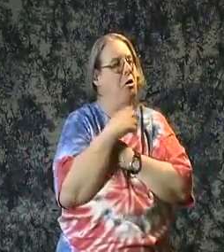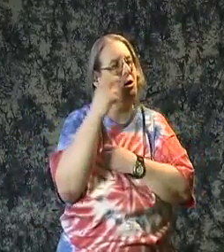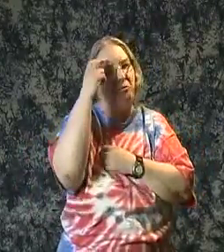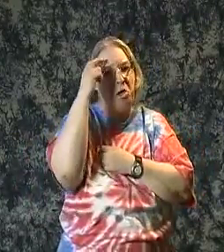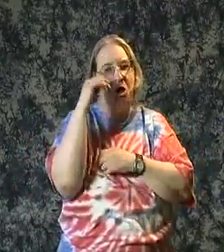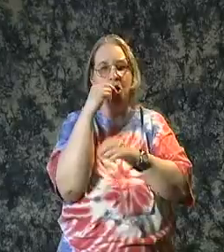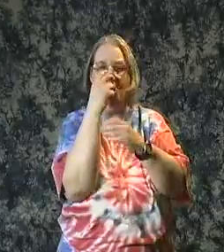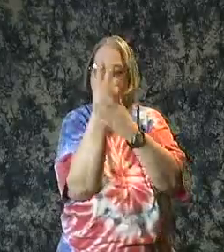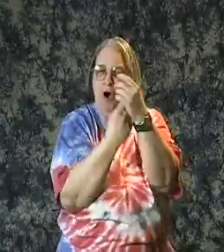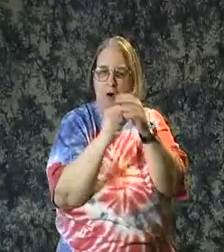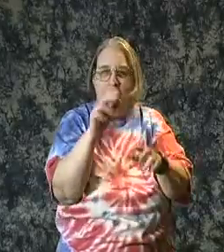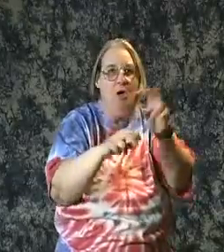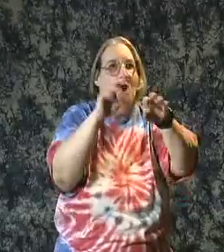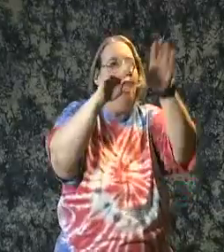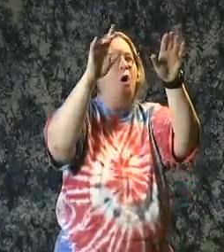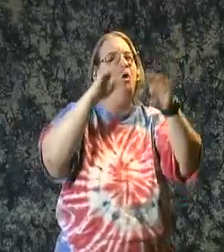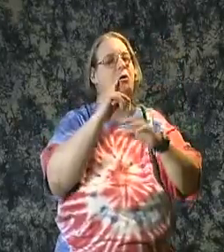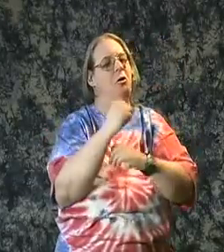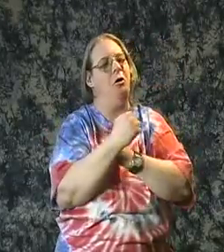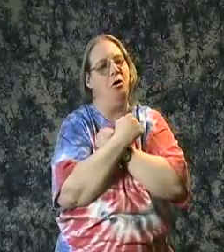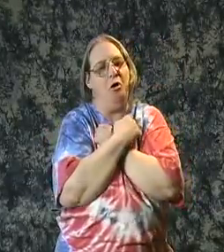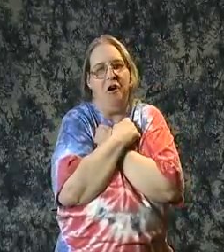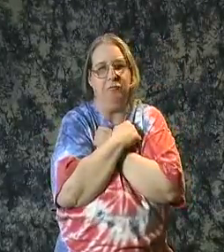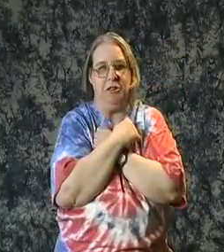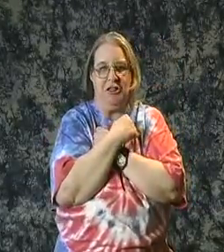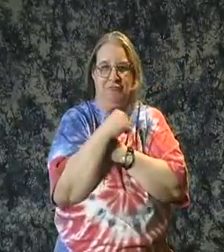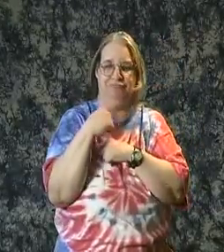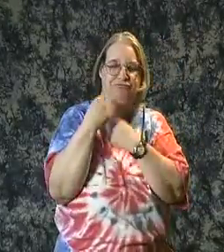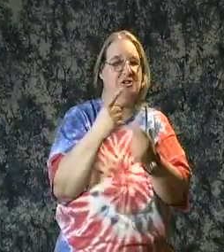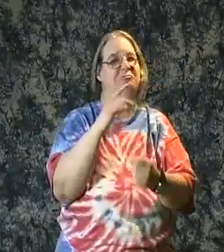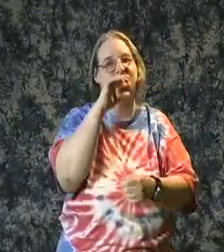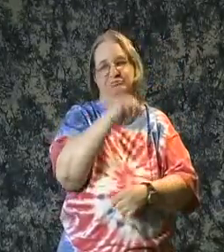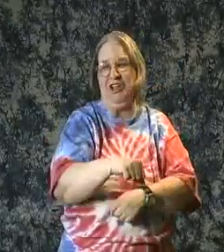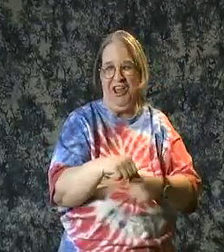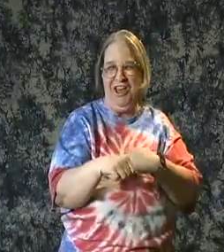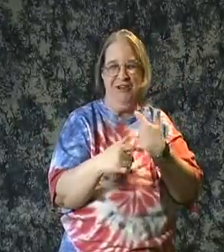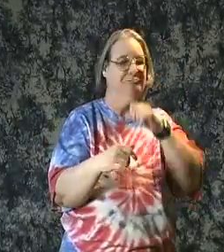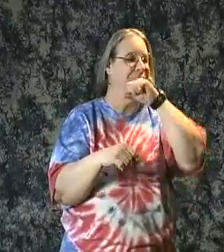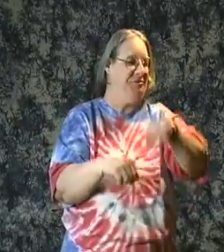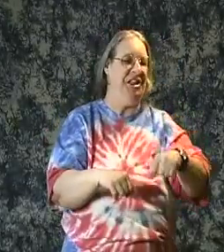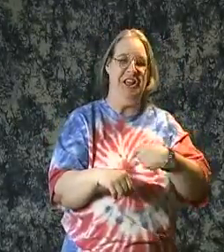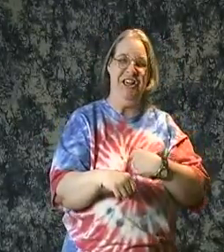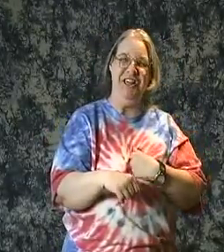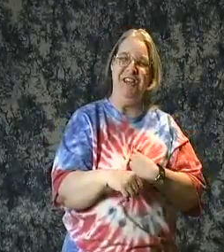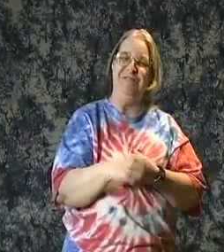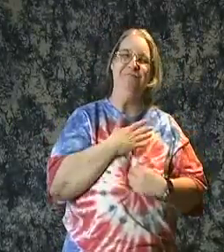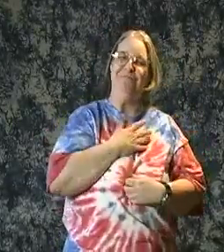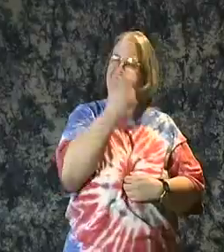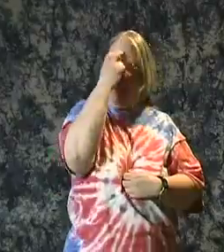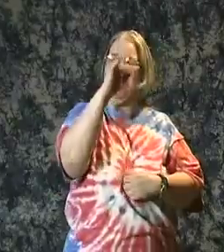Really, it is just a favorite activity of mine. I absolutely love it.